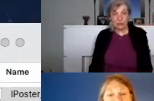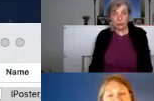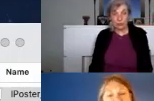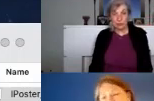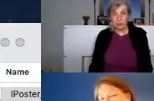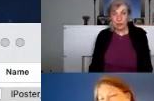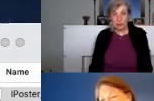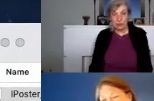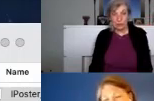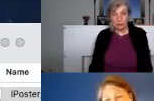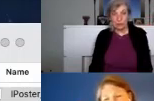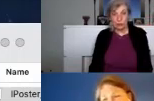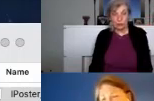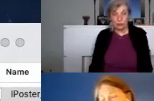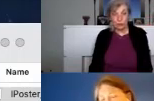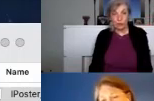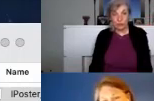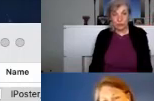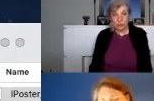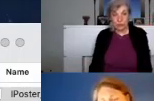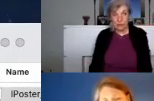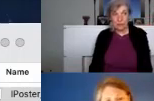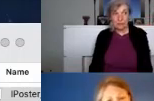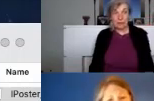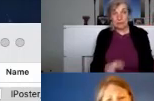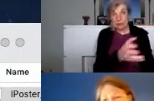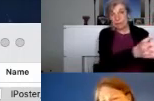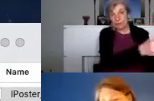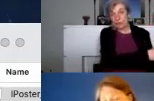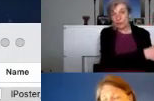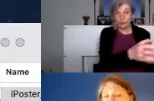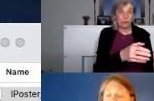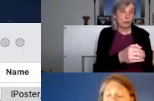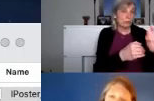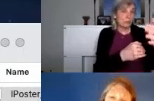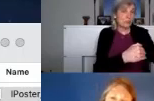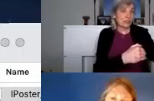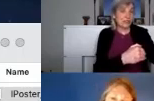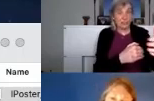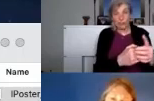You will know who is there. 07:31:45 Paper sessions will precede so that's